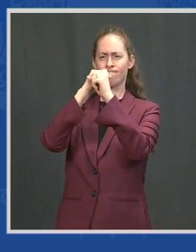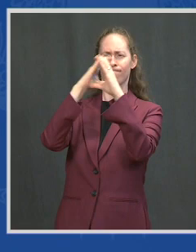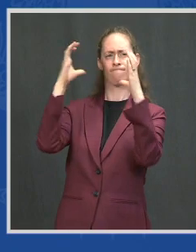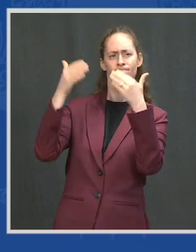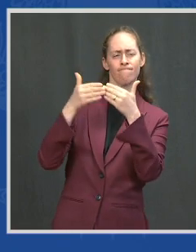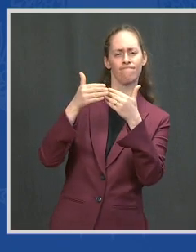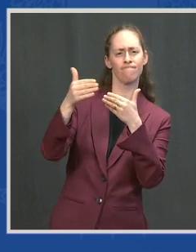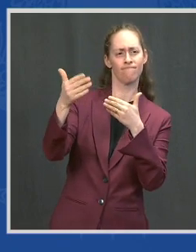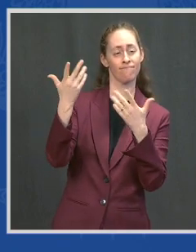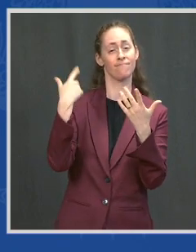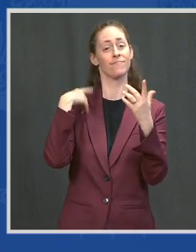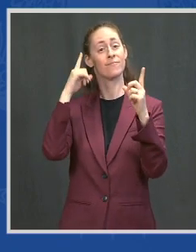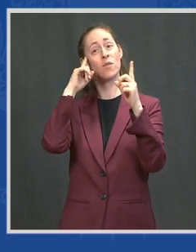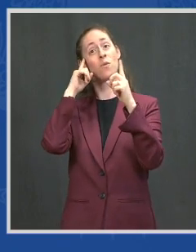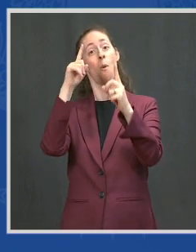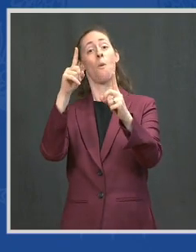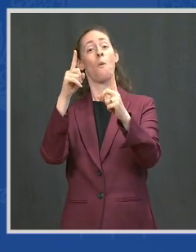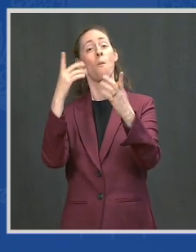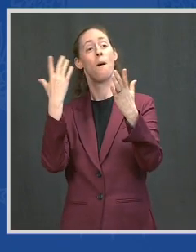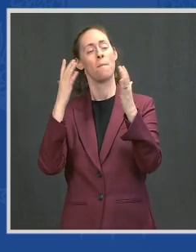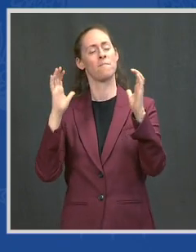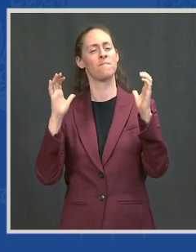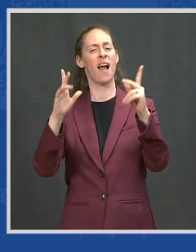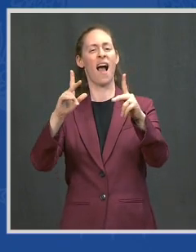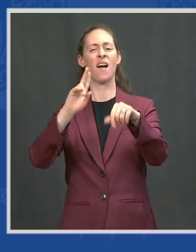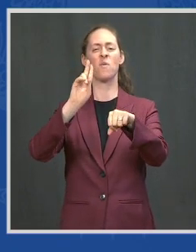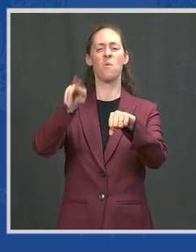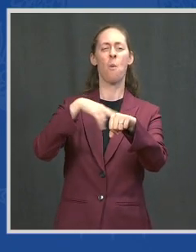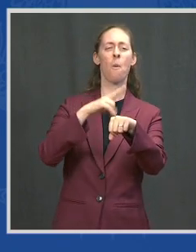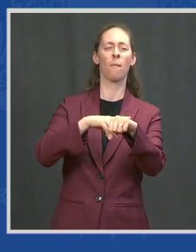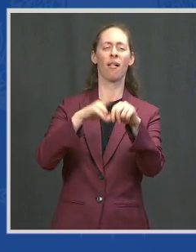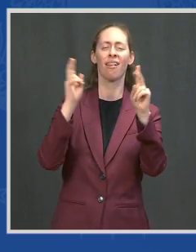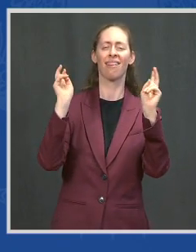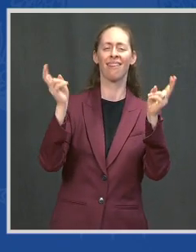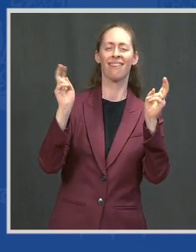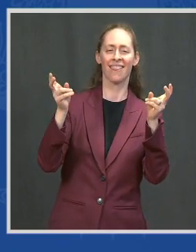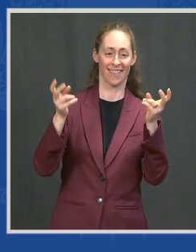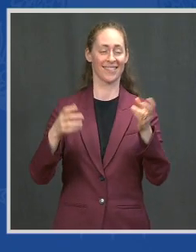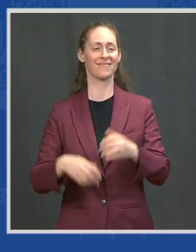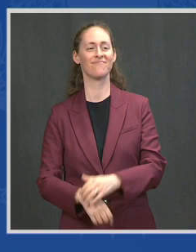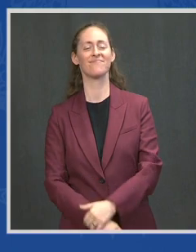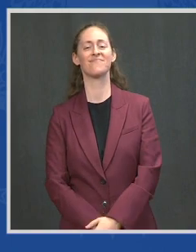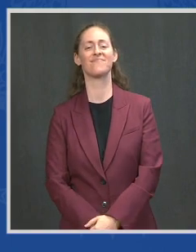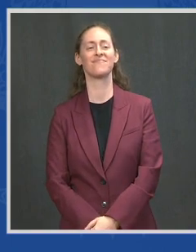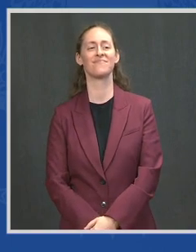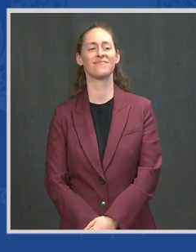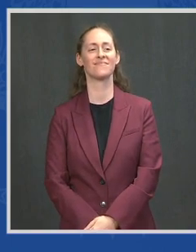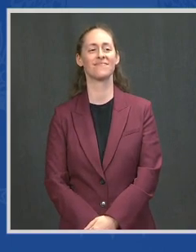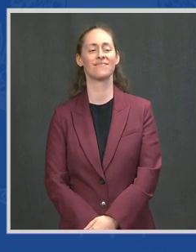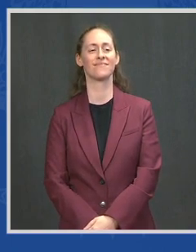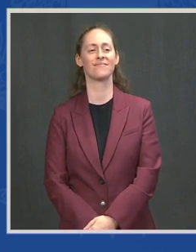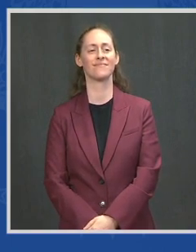And first, where are we? Well, as everyone knows, I promised that we'd administer 100 million shots